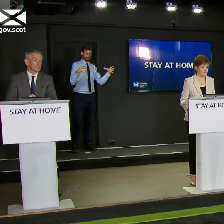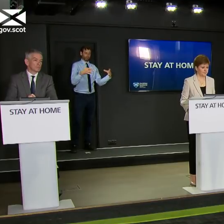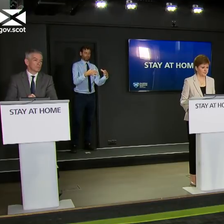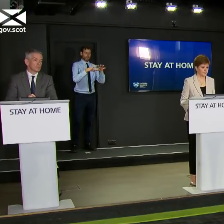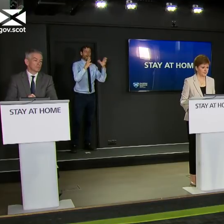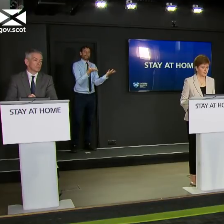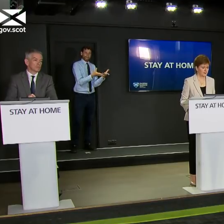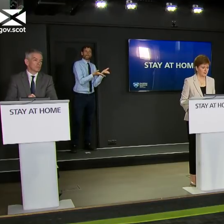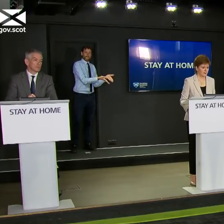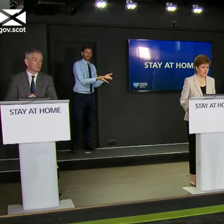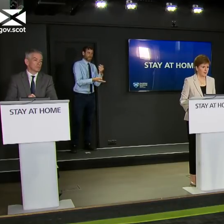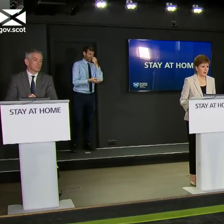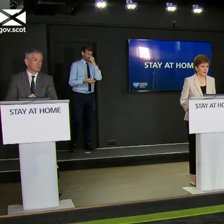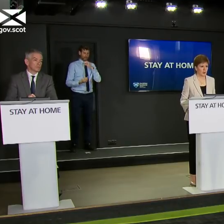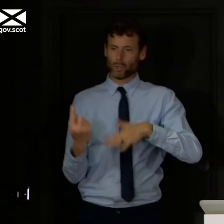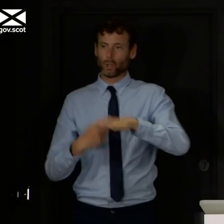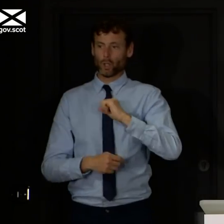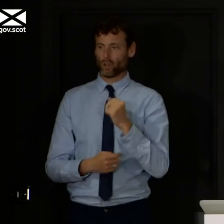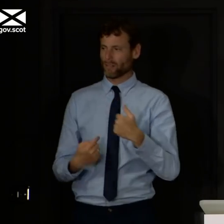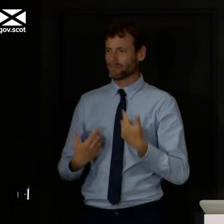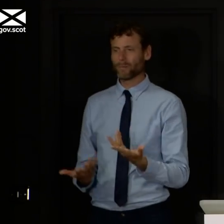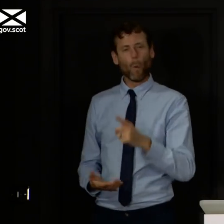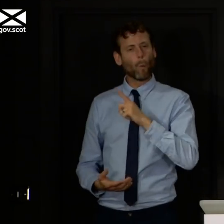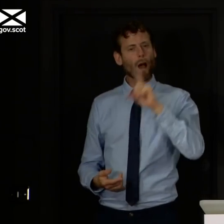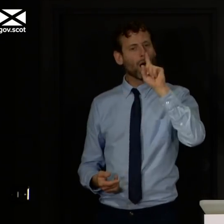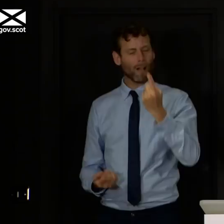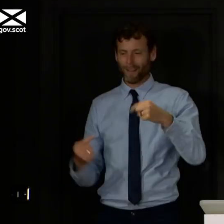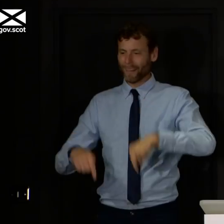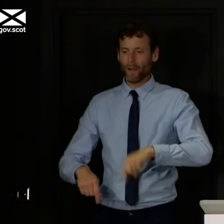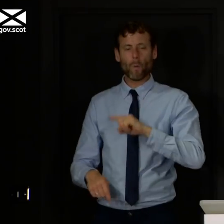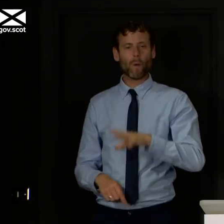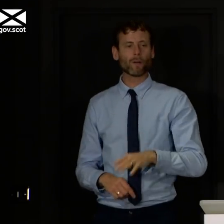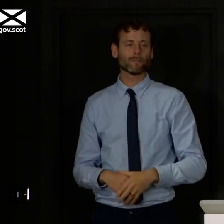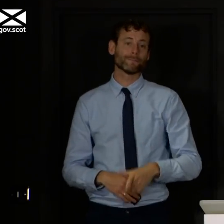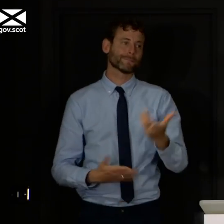any comfort you can give people? I'm not going to start repeating myself for the sake of repeating myself. I've answered